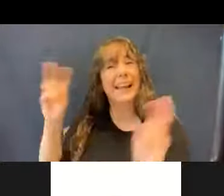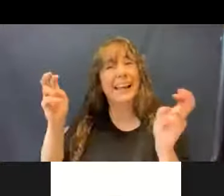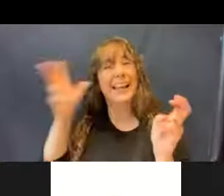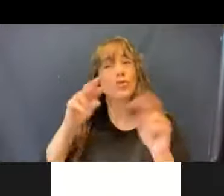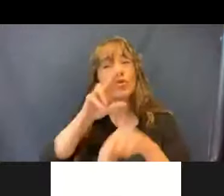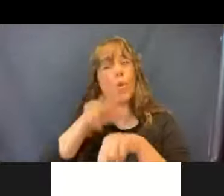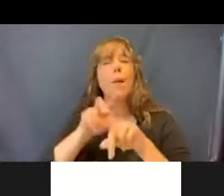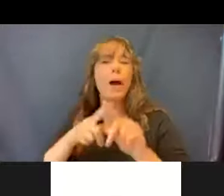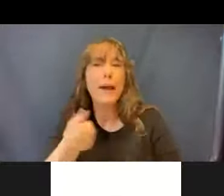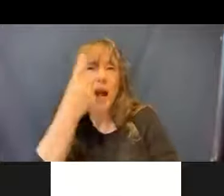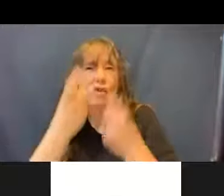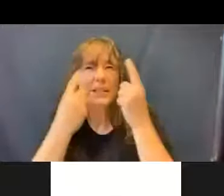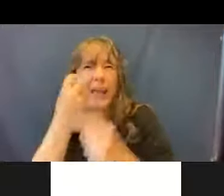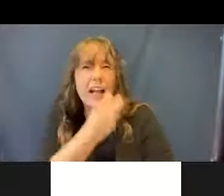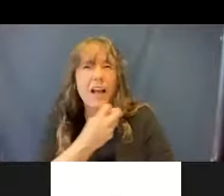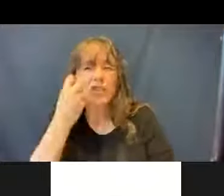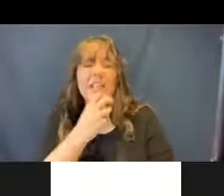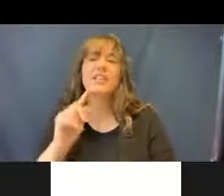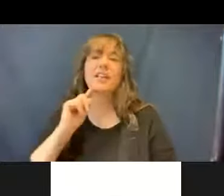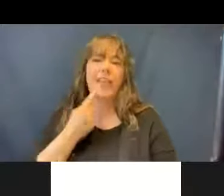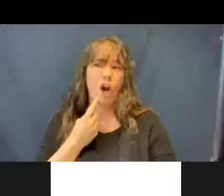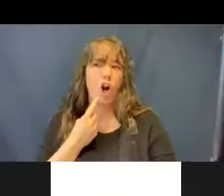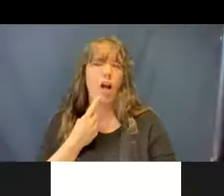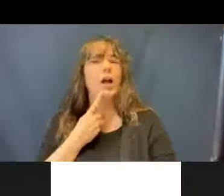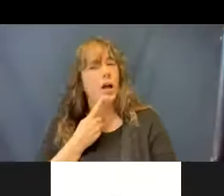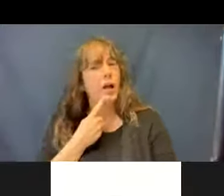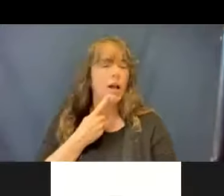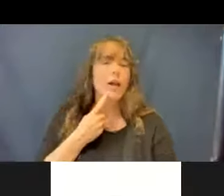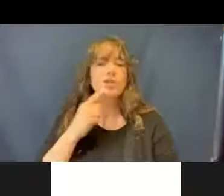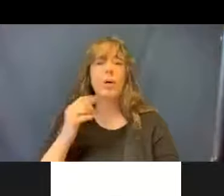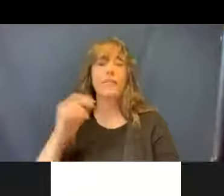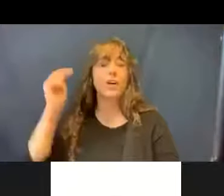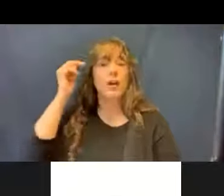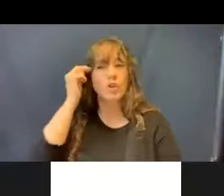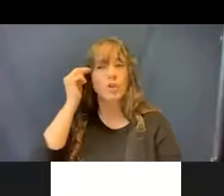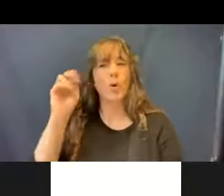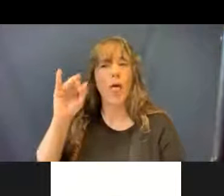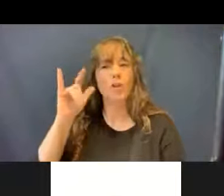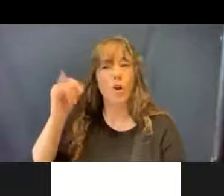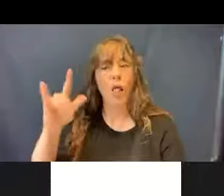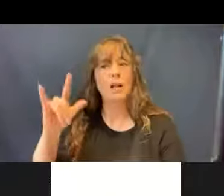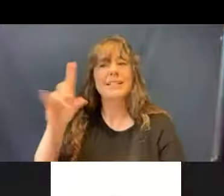of speech is severe. So while I have a neurological disorder which affects the auditory nerve